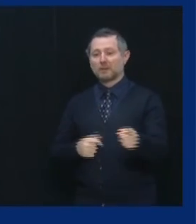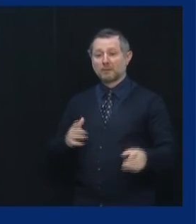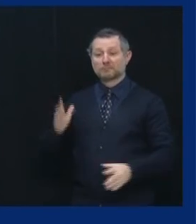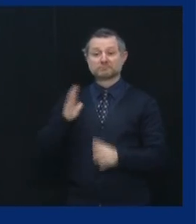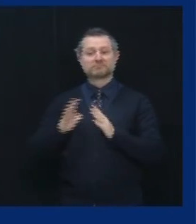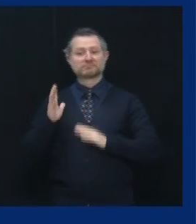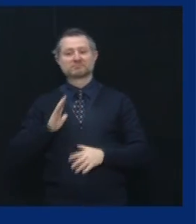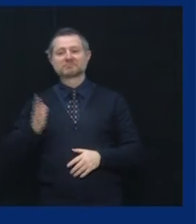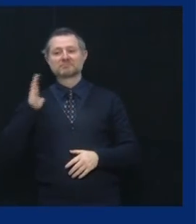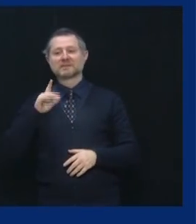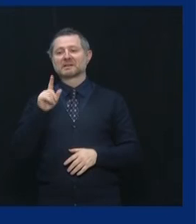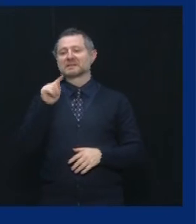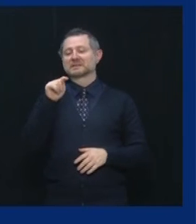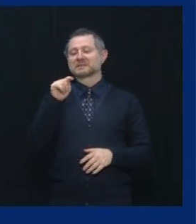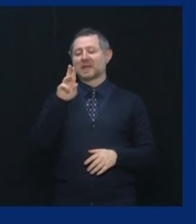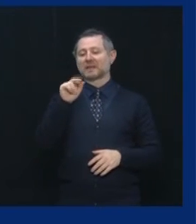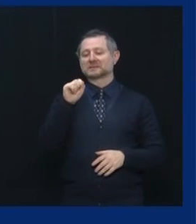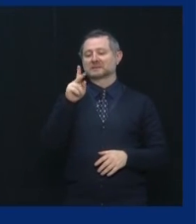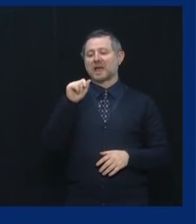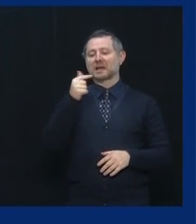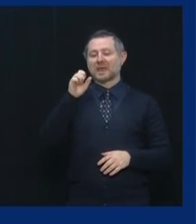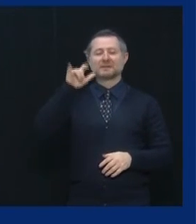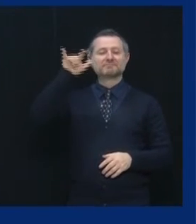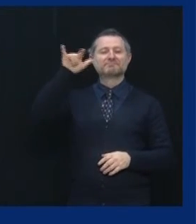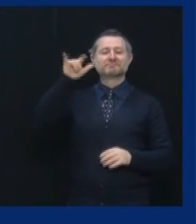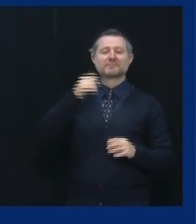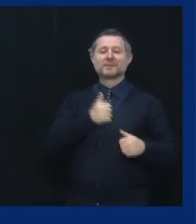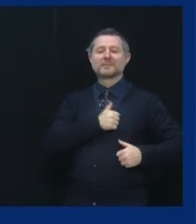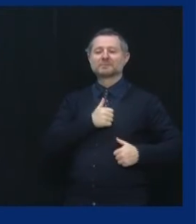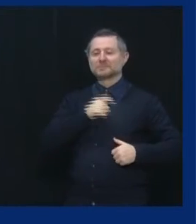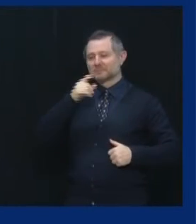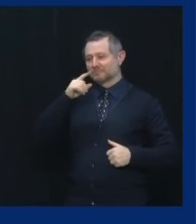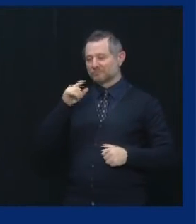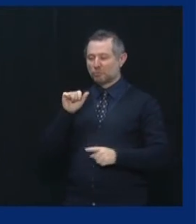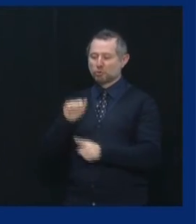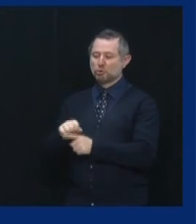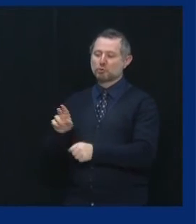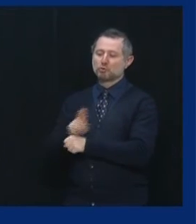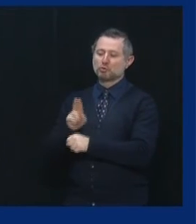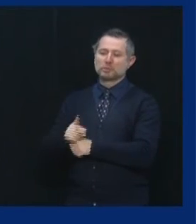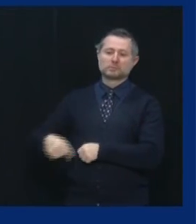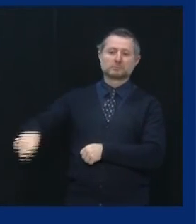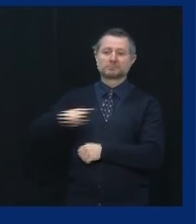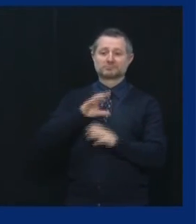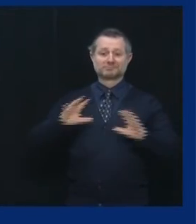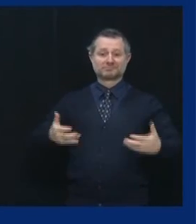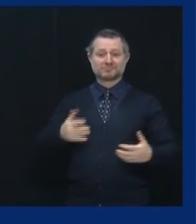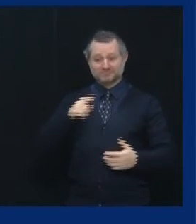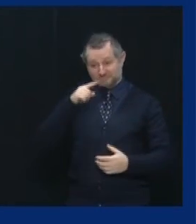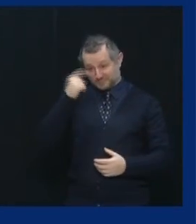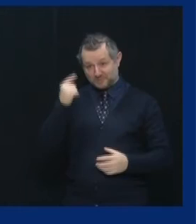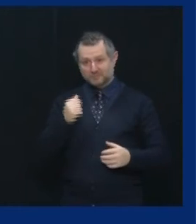BLACK COMMUNITY FOR GOOD REASON WITH WHAT HAPPENED IN TUSKEGEE,